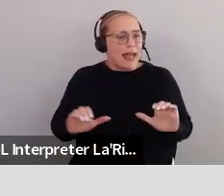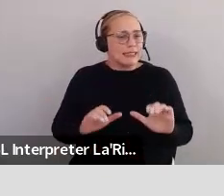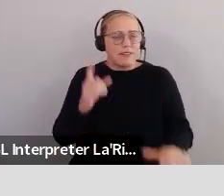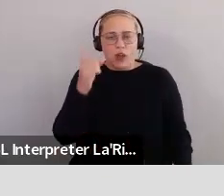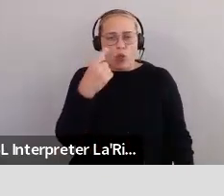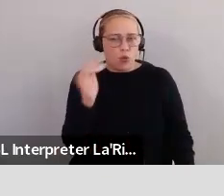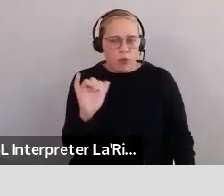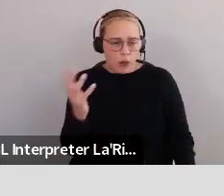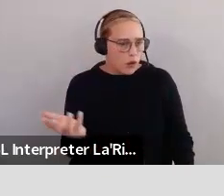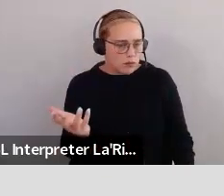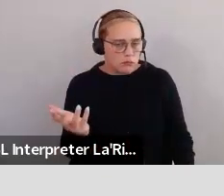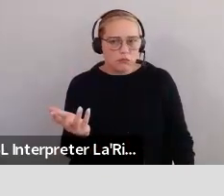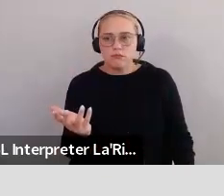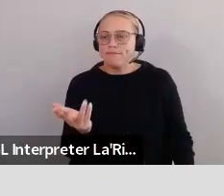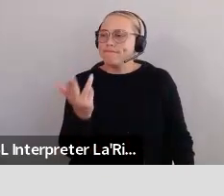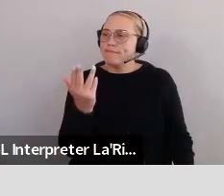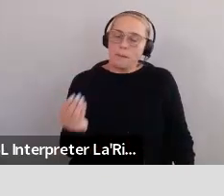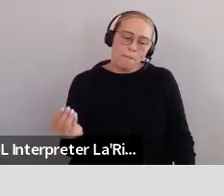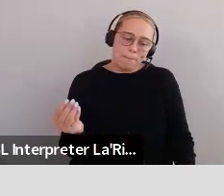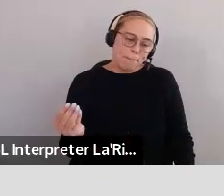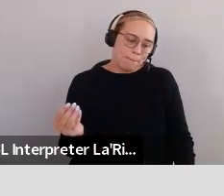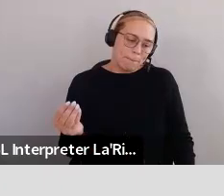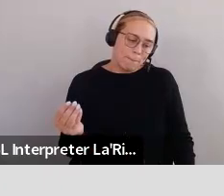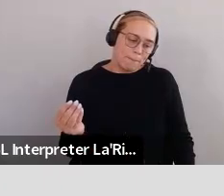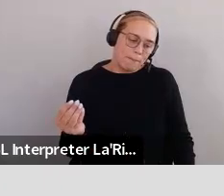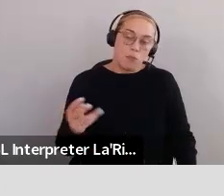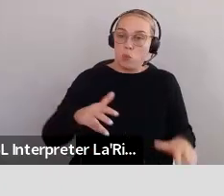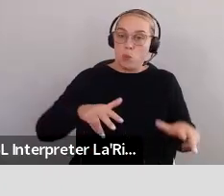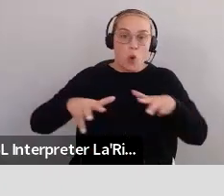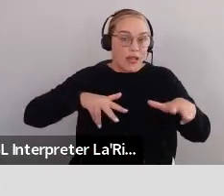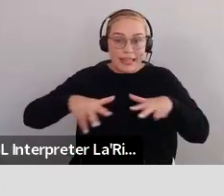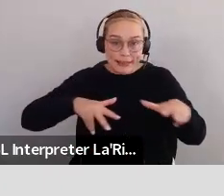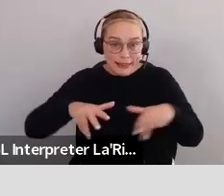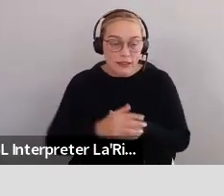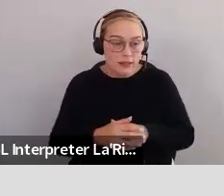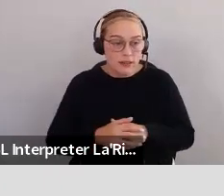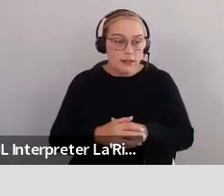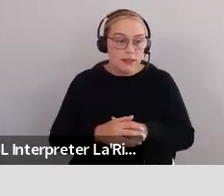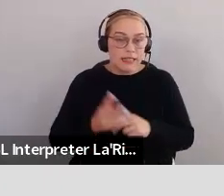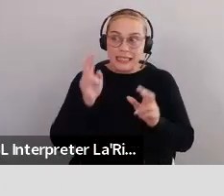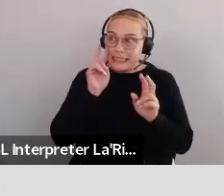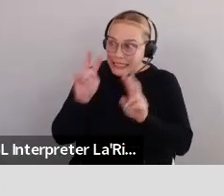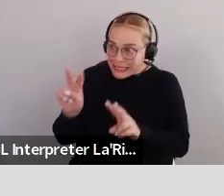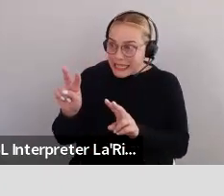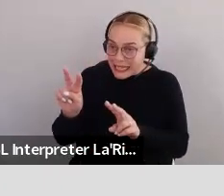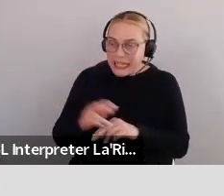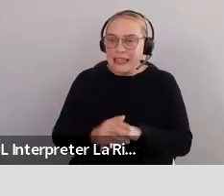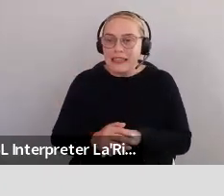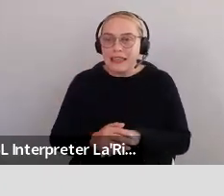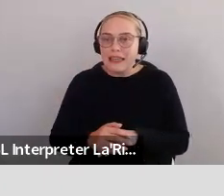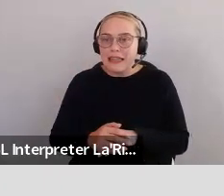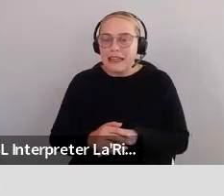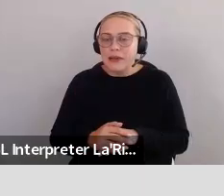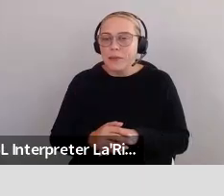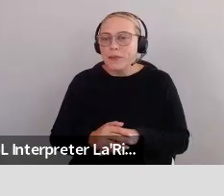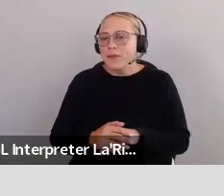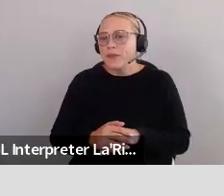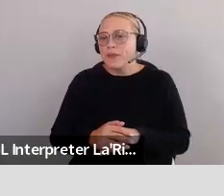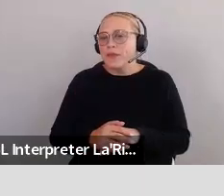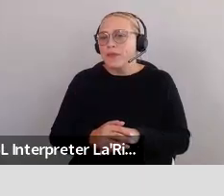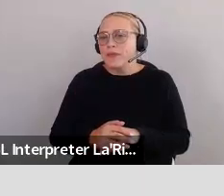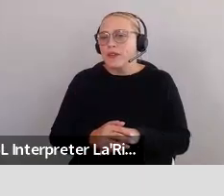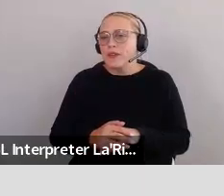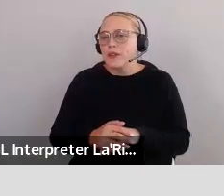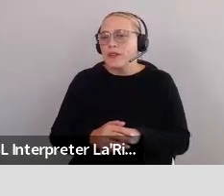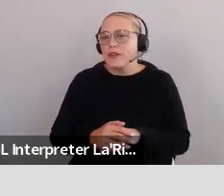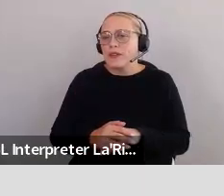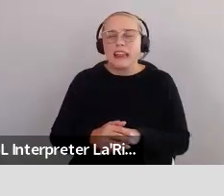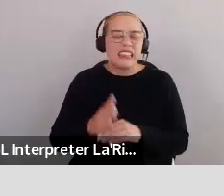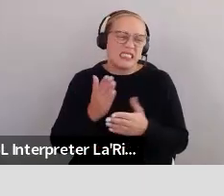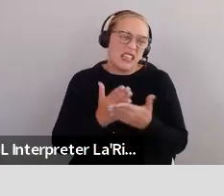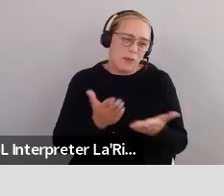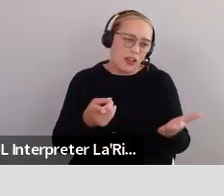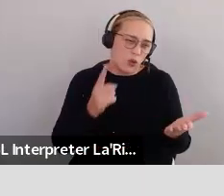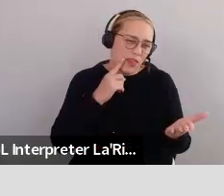substantially limits one or more major life activity. So a major life